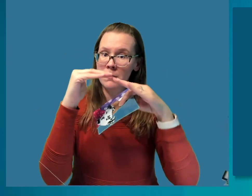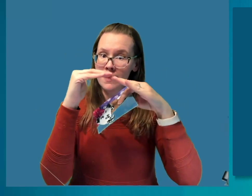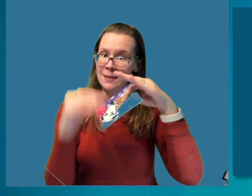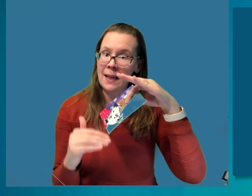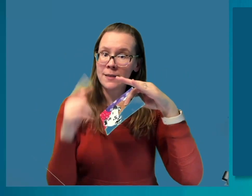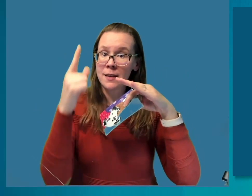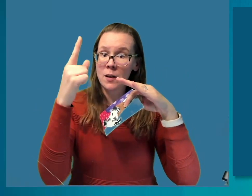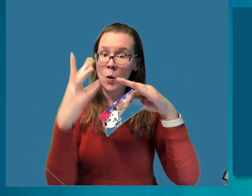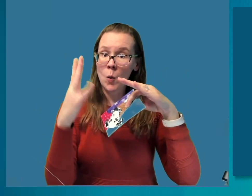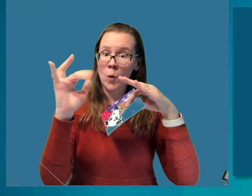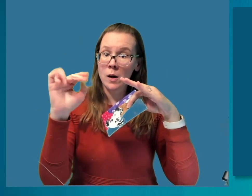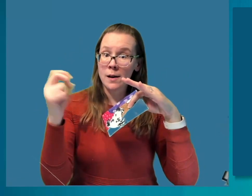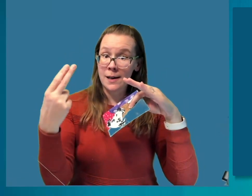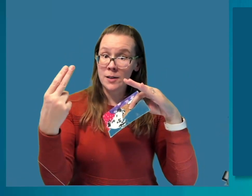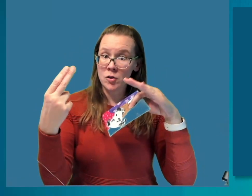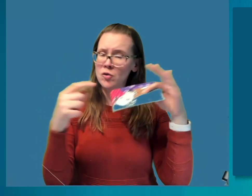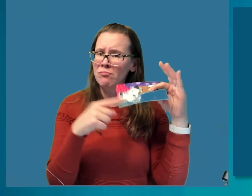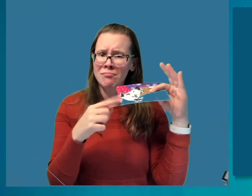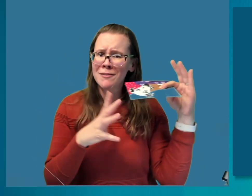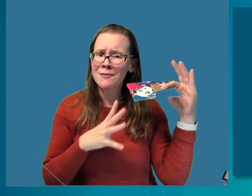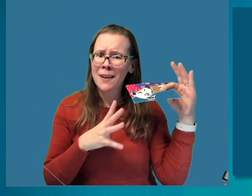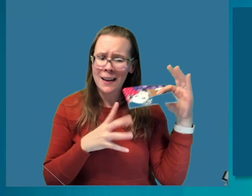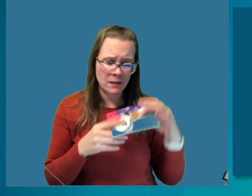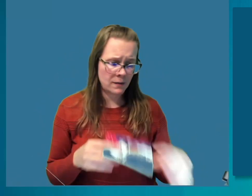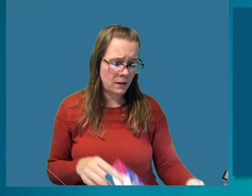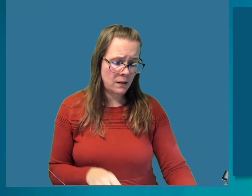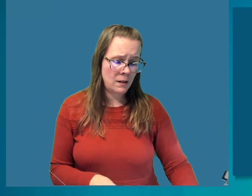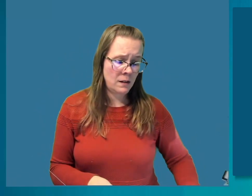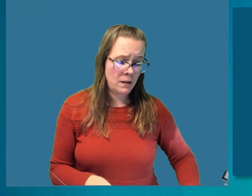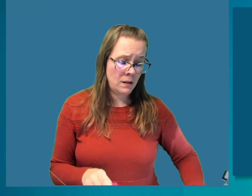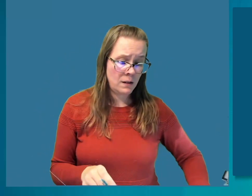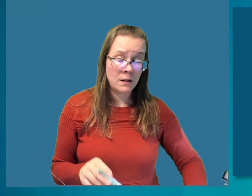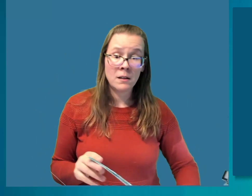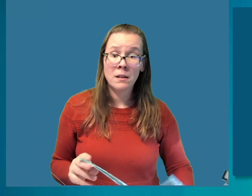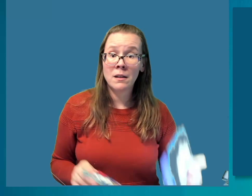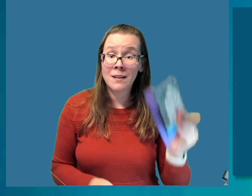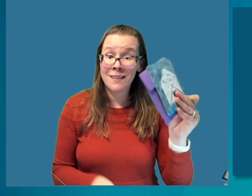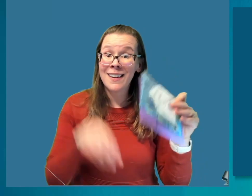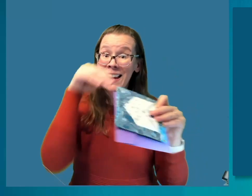most of us use on a regular basis. And the thickness for a letter stamp can go up to a